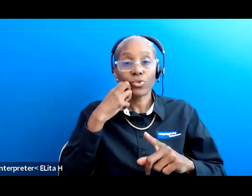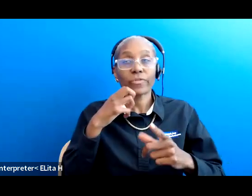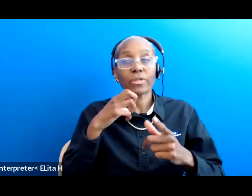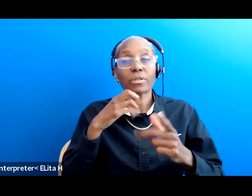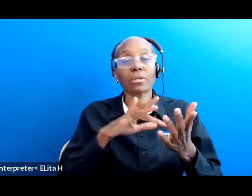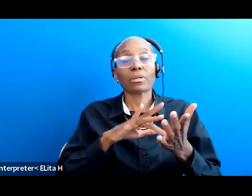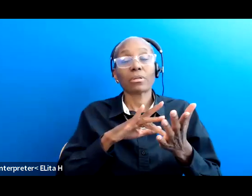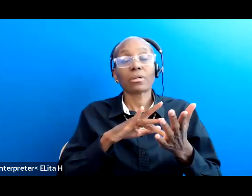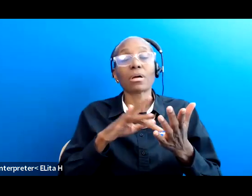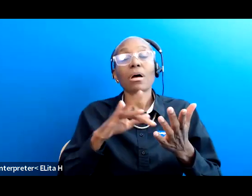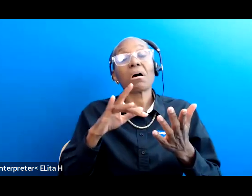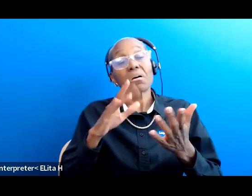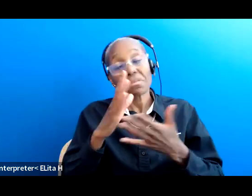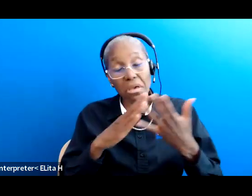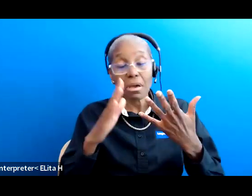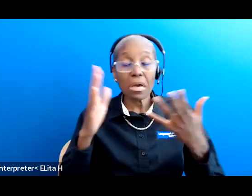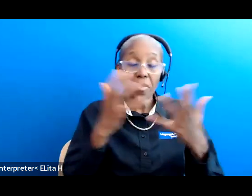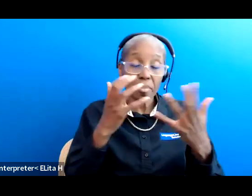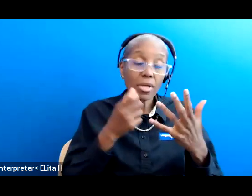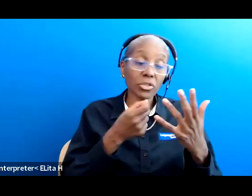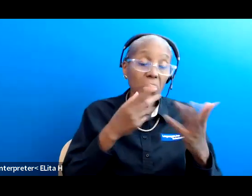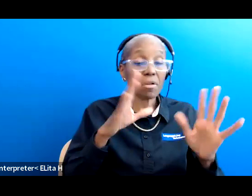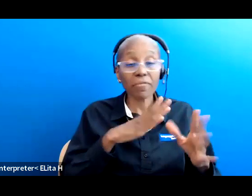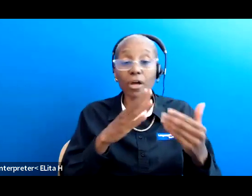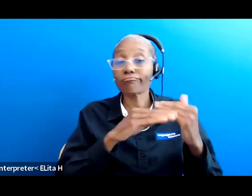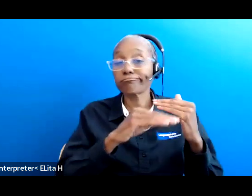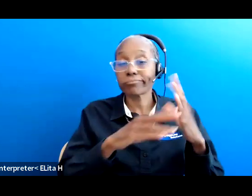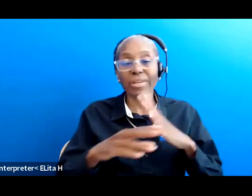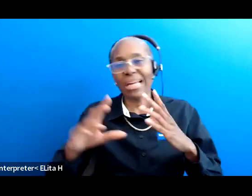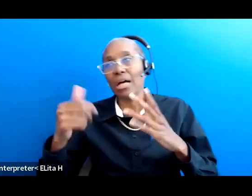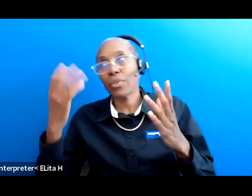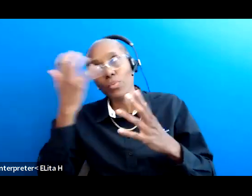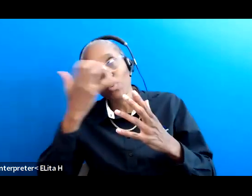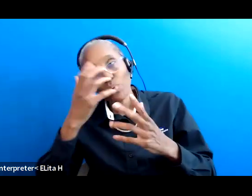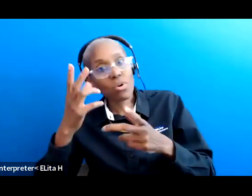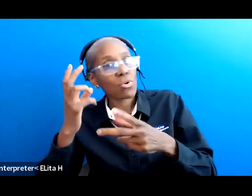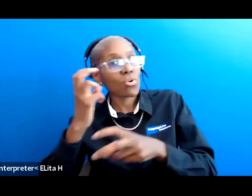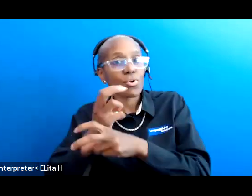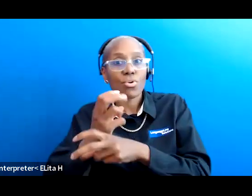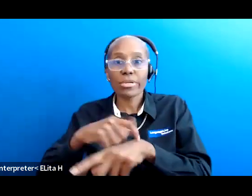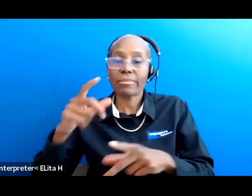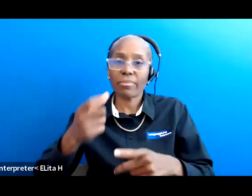Some people start those medications, no problem, they're on it. Some people have difficulty starting and it takes about